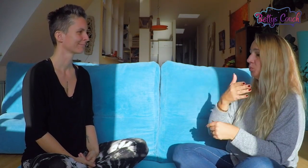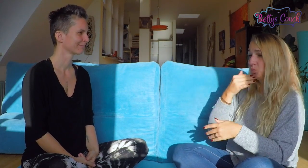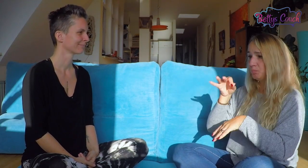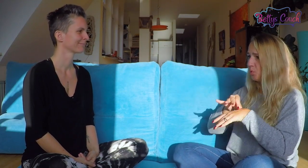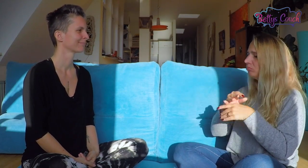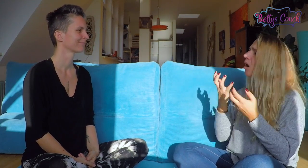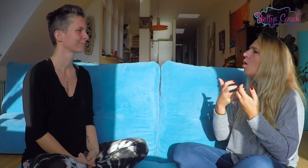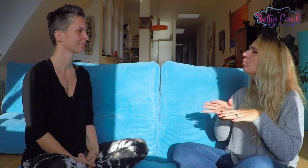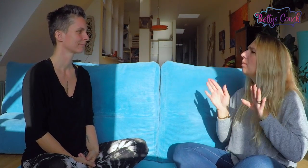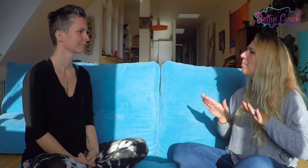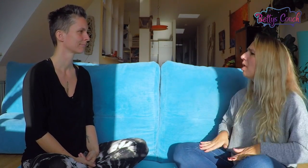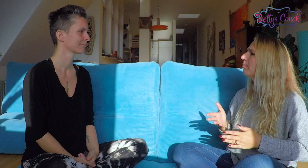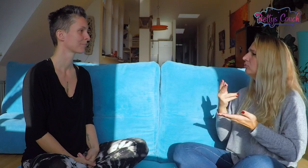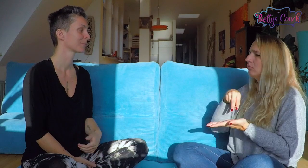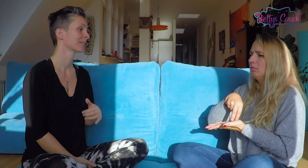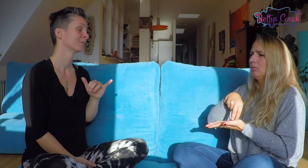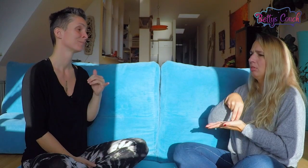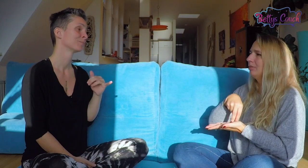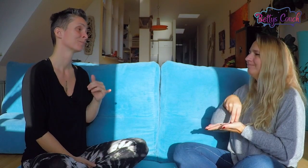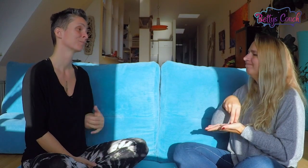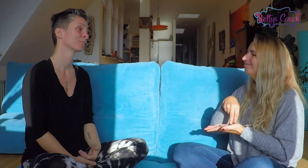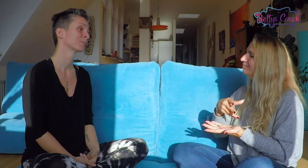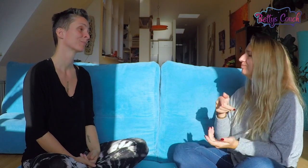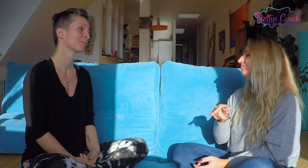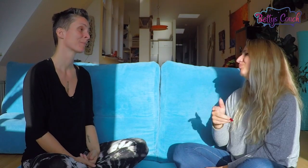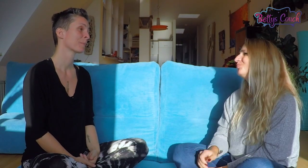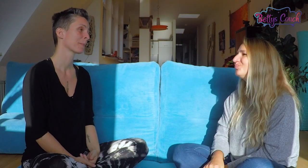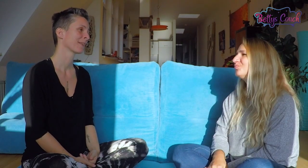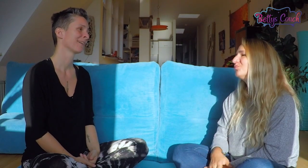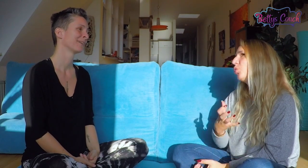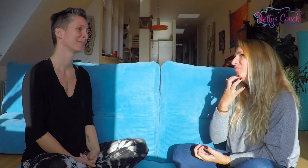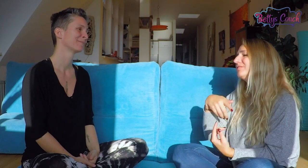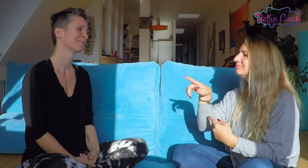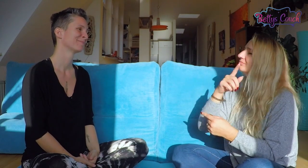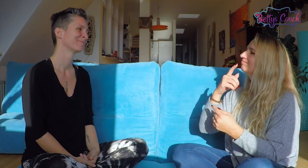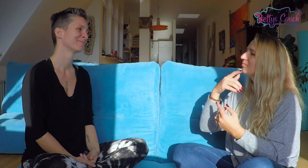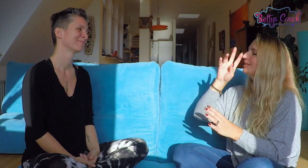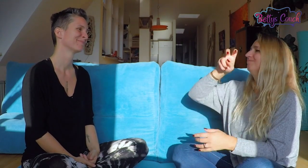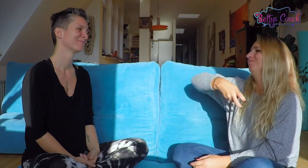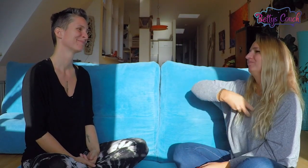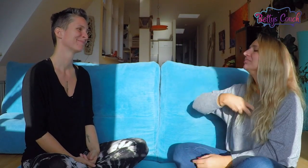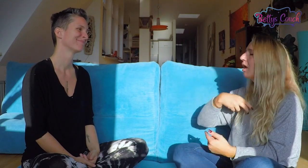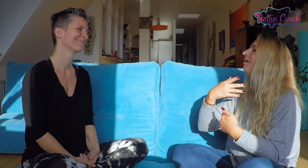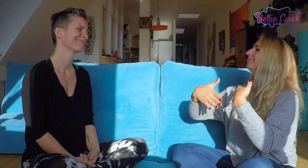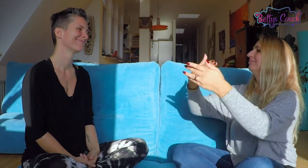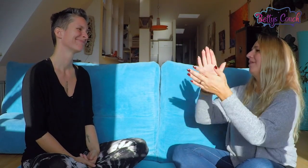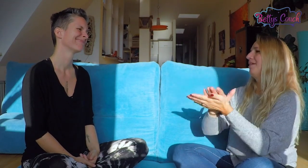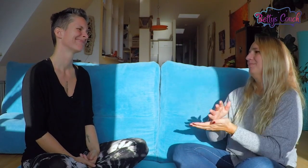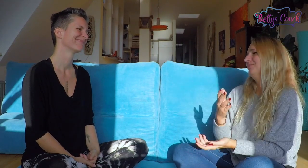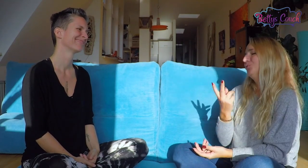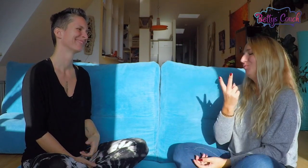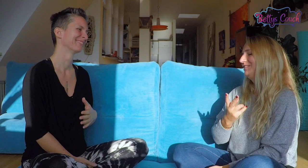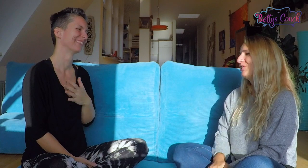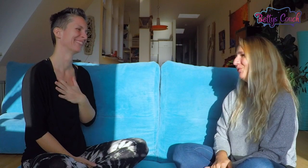If you don't try anything, you stop. I am convinced that everything will be fine if everyone is aware of it.